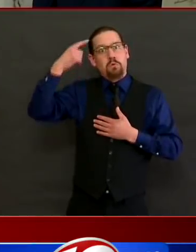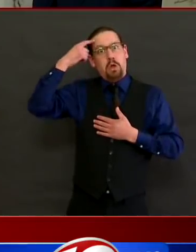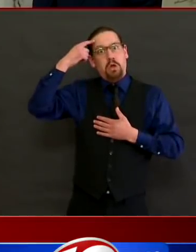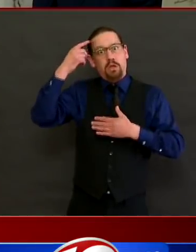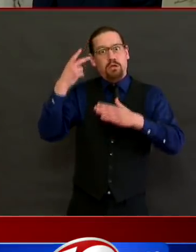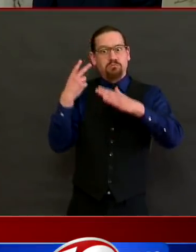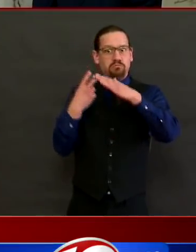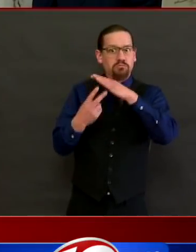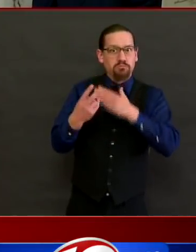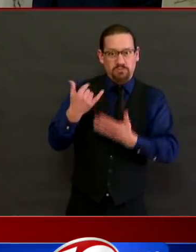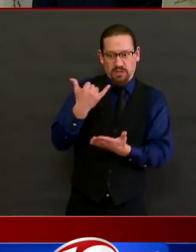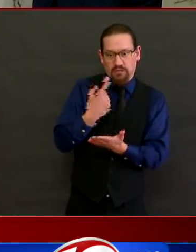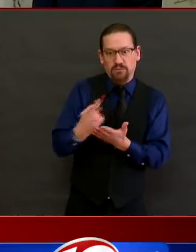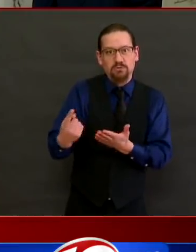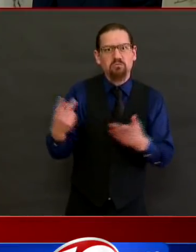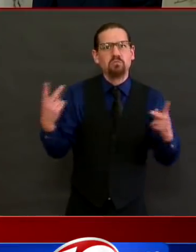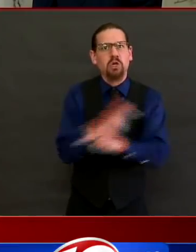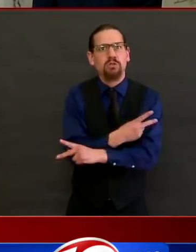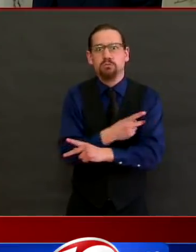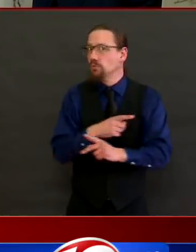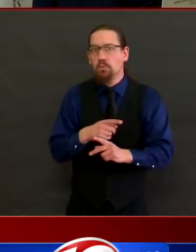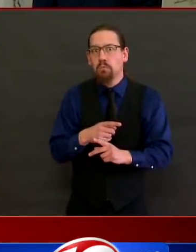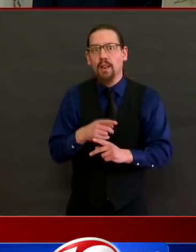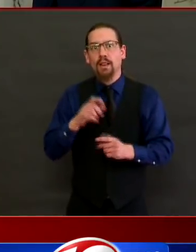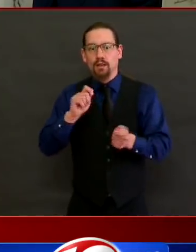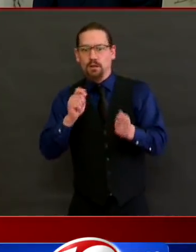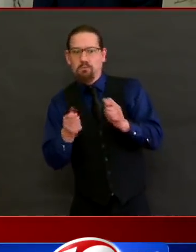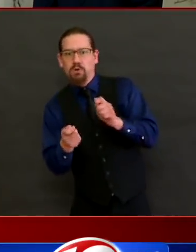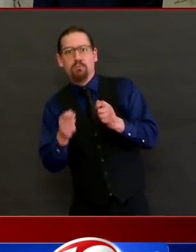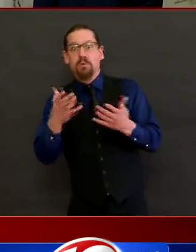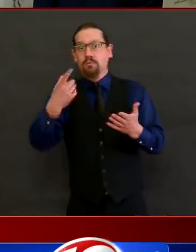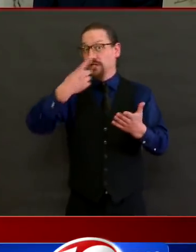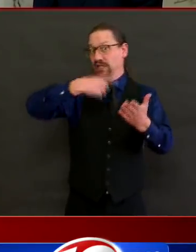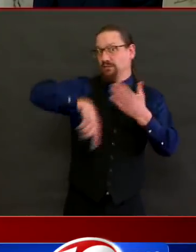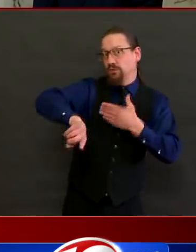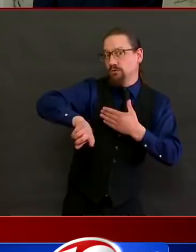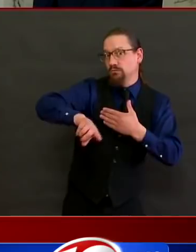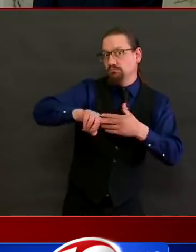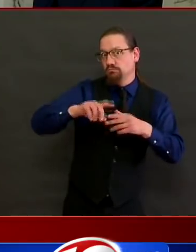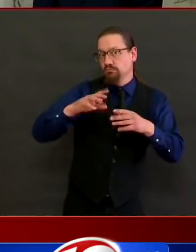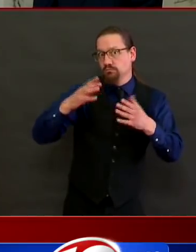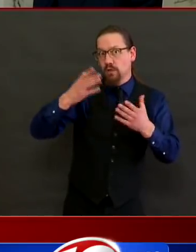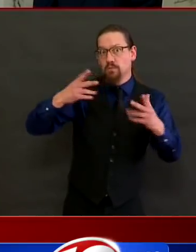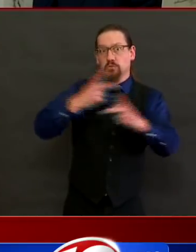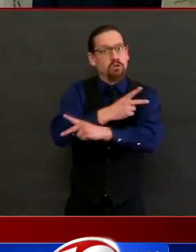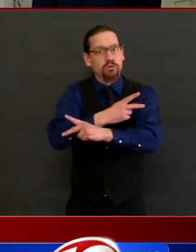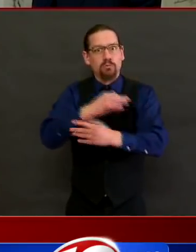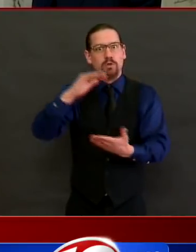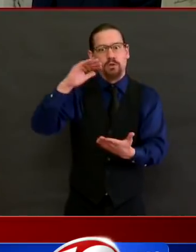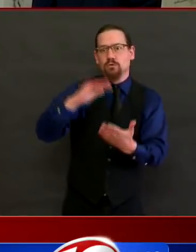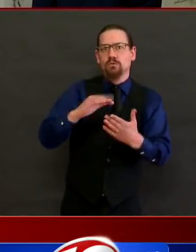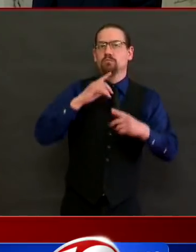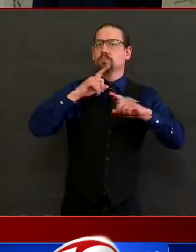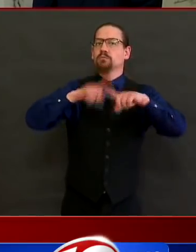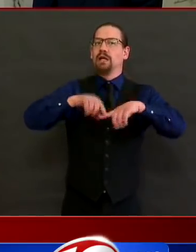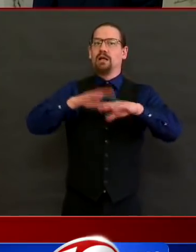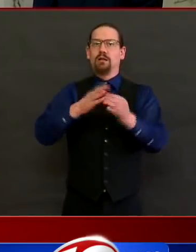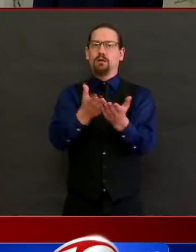TODAY THEN WE WERE ONE WEEK AGO. IF EVERYONE KEEPS DOING A GREAT JOB, I THINK WE WILL BE IN A BETTER POSITION IN ONE WEEK THEN